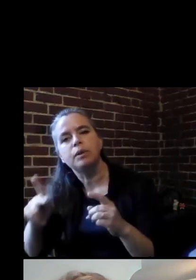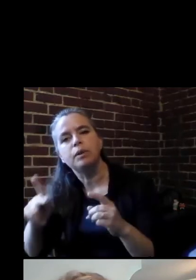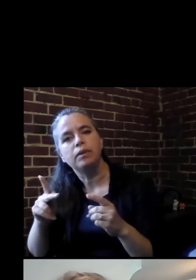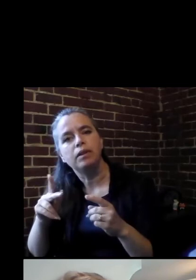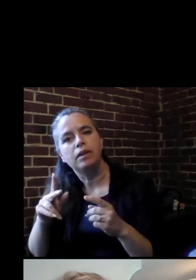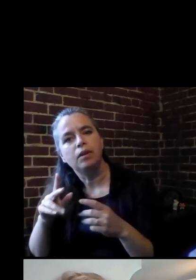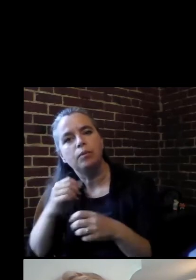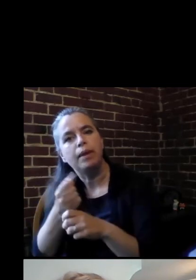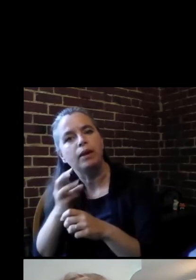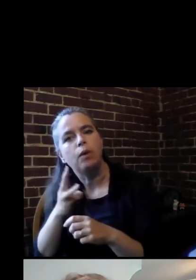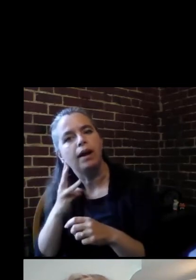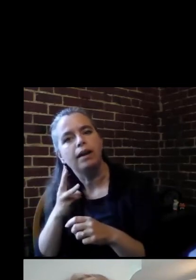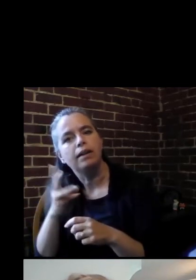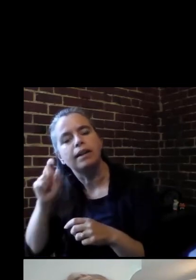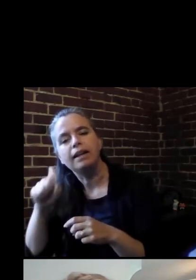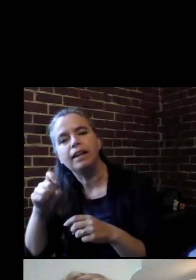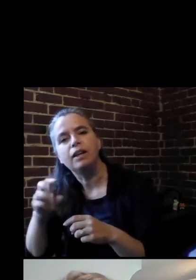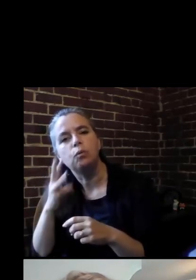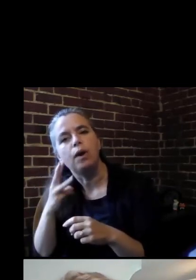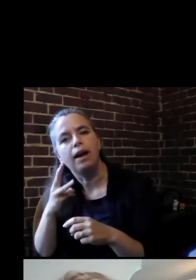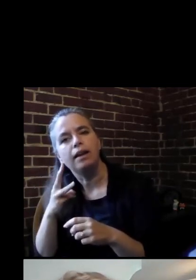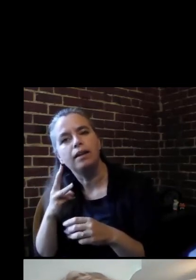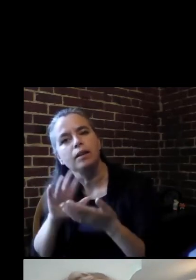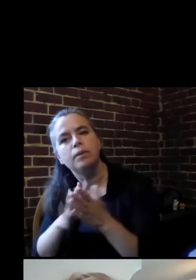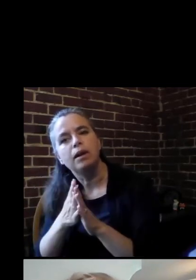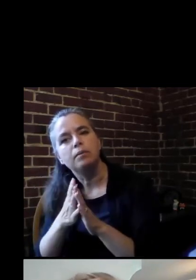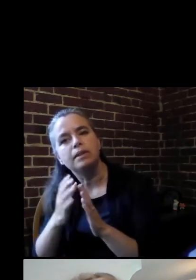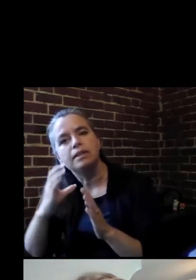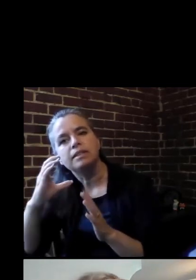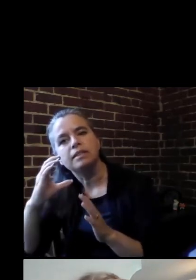There's a rich history beyond that/outside of that.